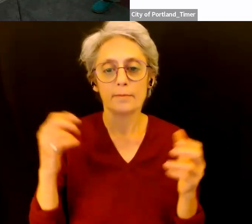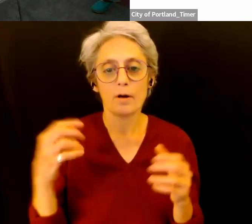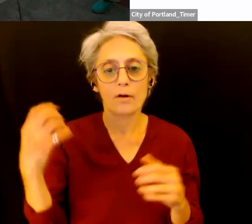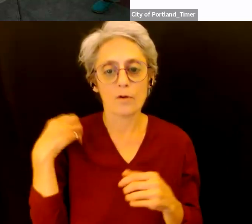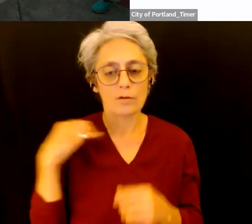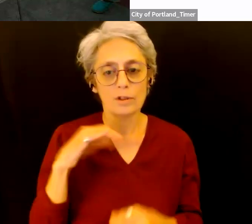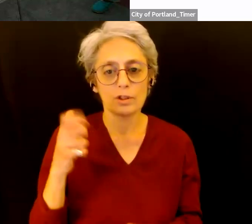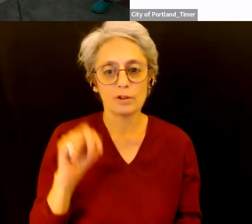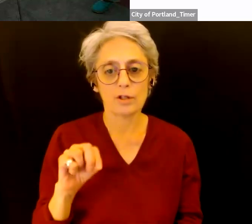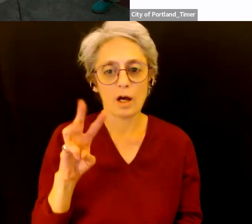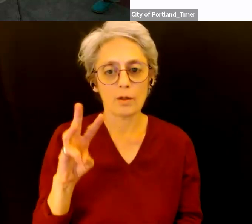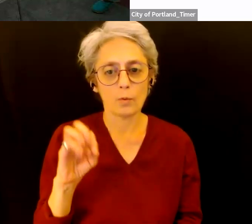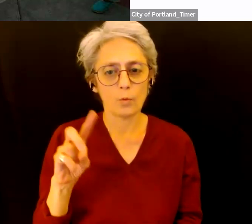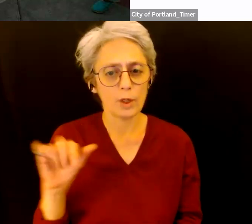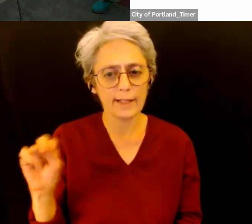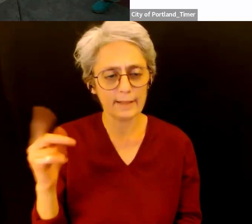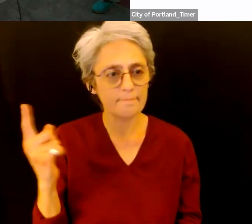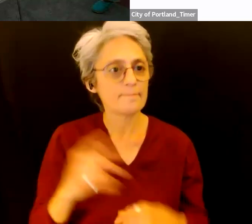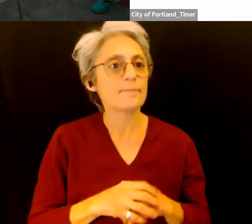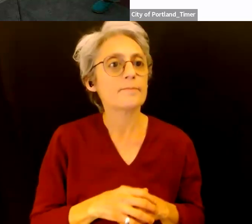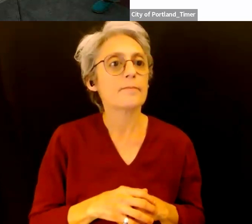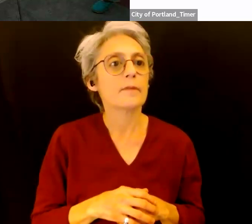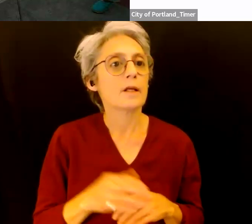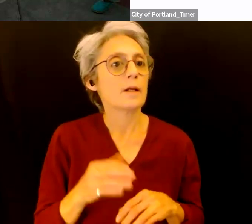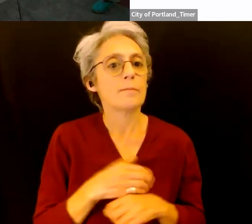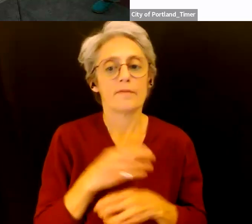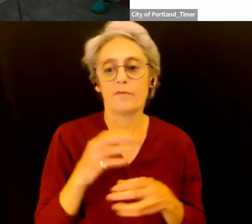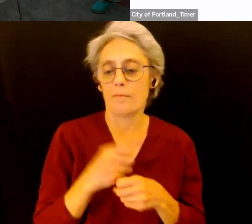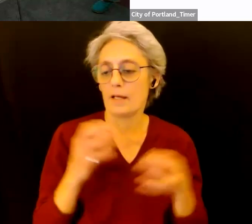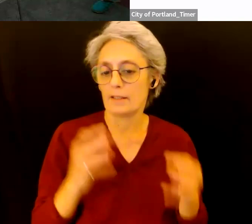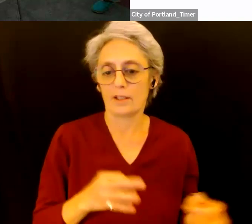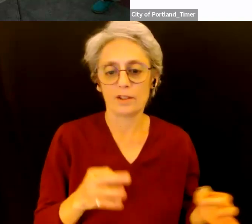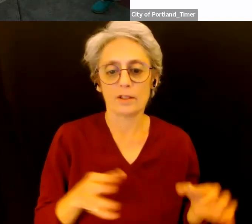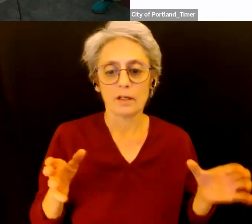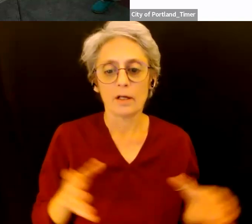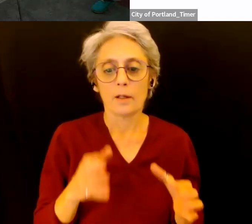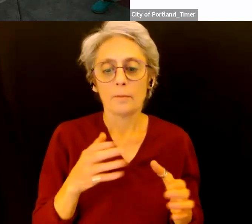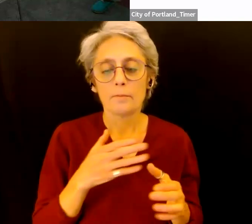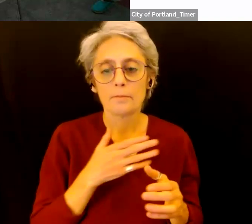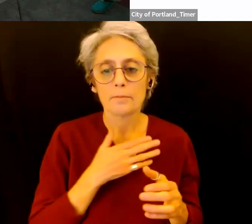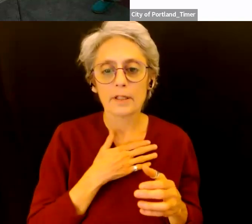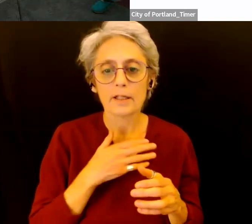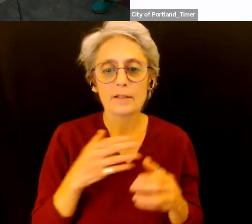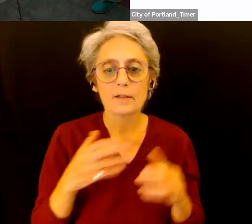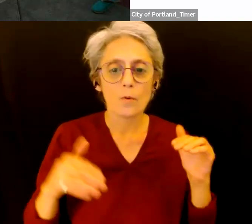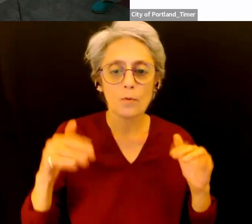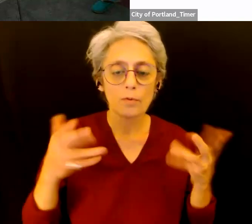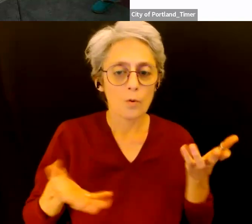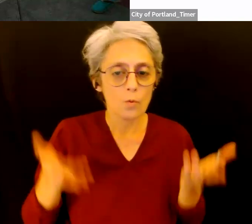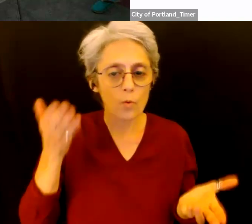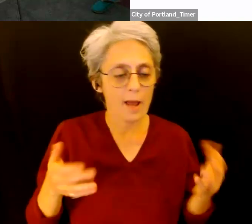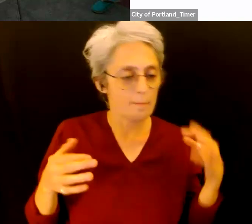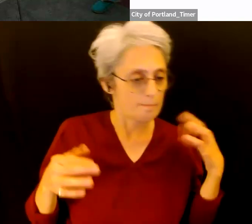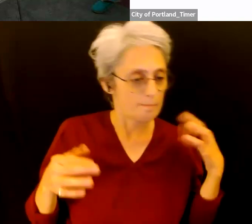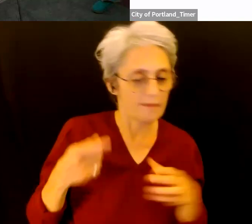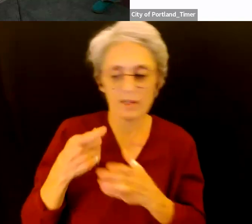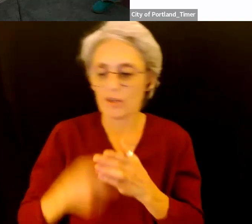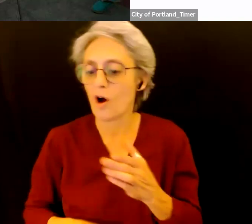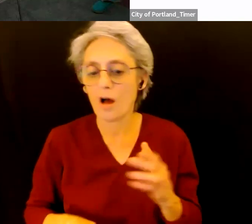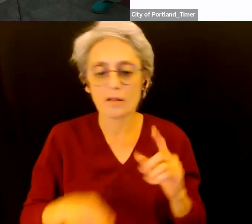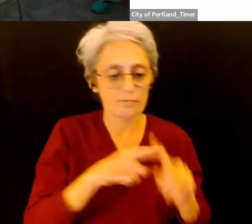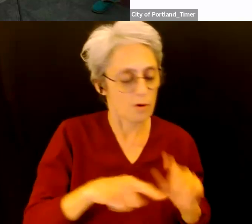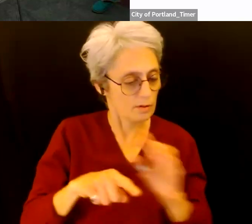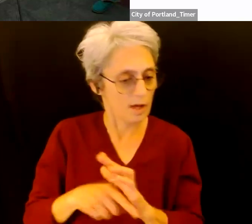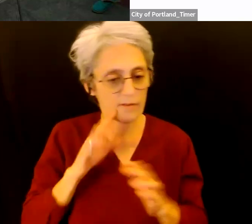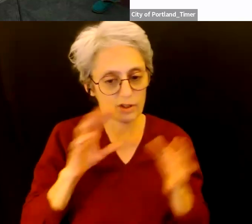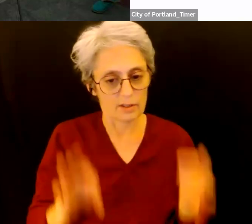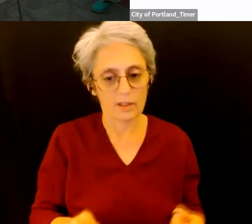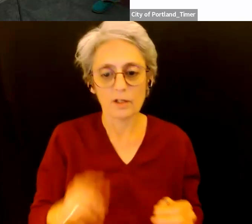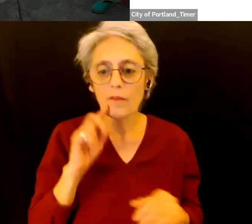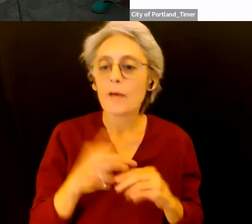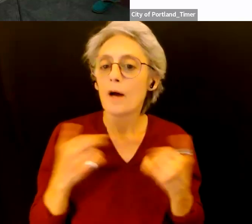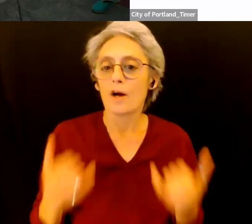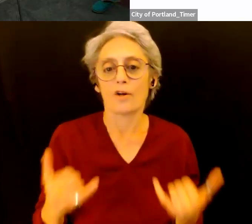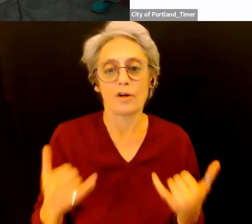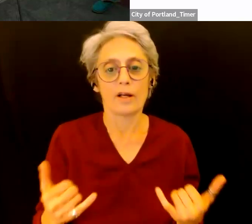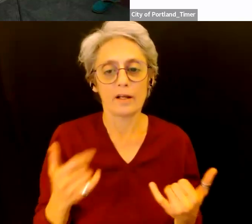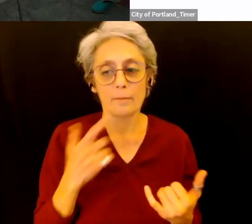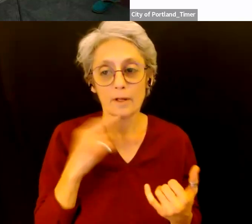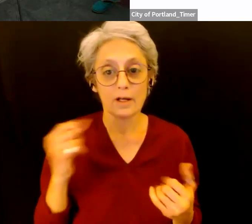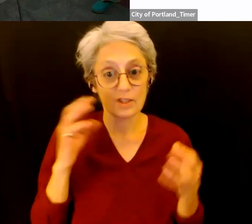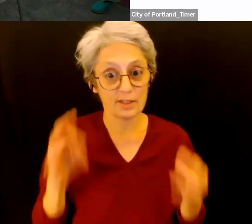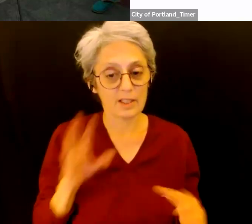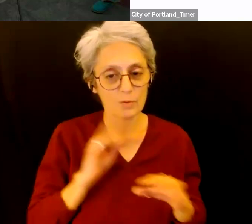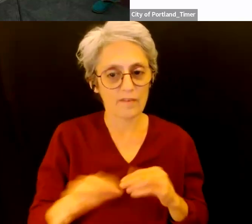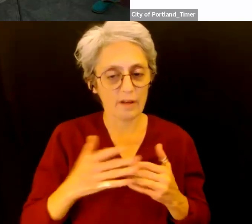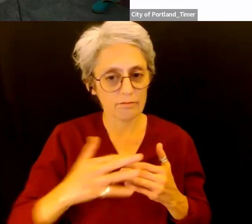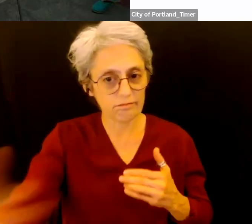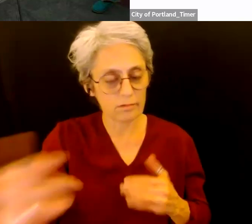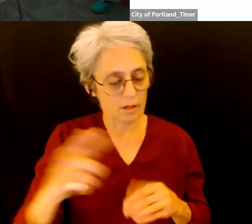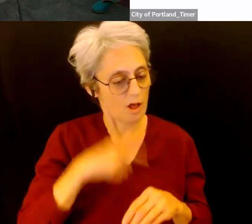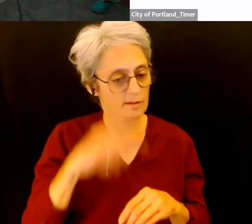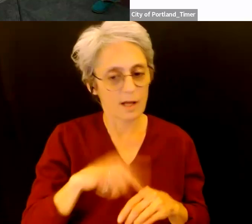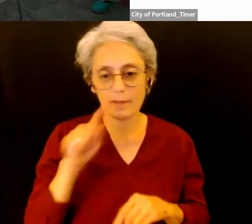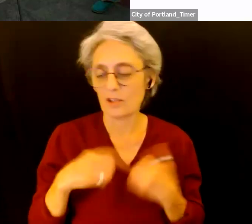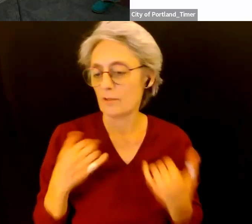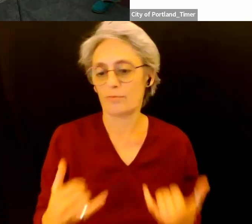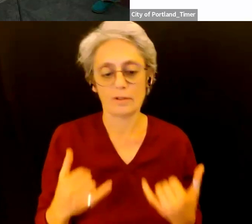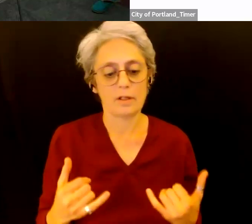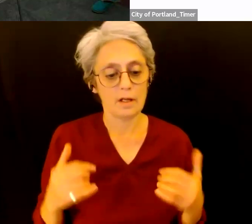Before any decision may be made, I urge you all to weigh the benefits versus the costs of your decisions. And please do not just think about the present for the ramifications of your decisions will likely leave a lasting impact on not only the youth, but the community as a whole.